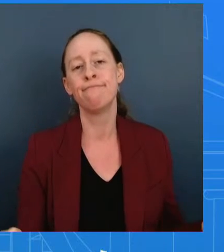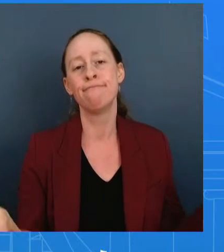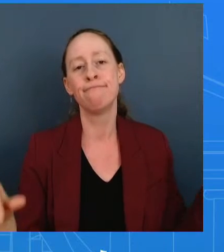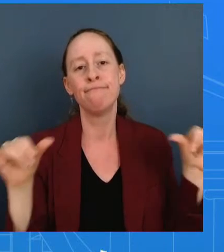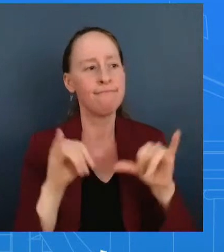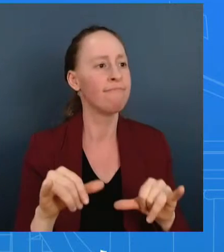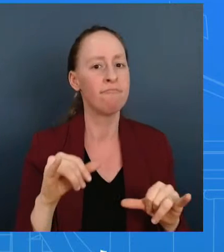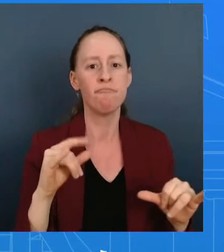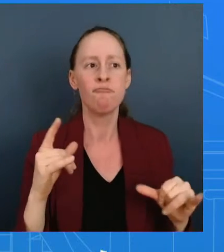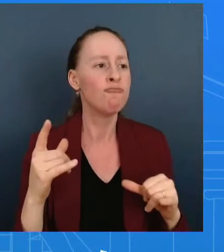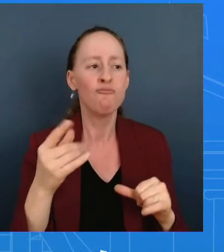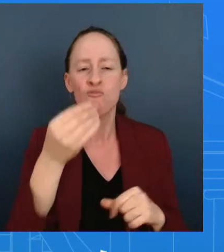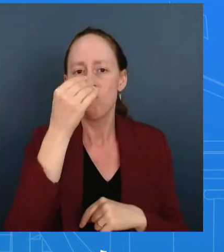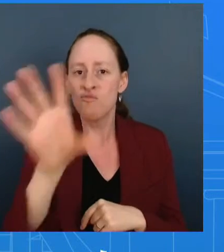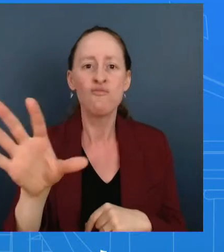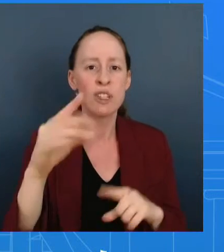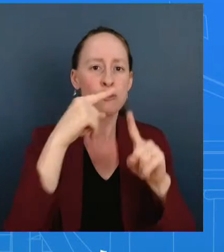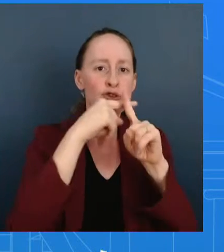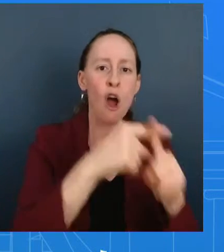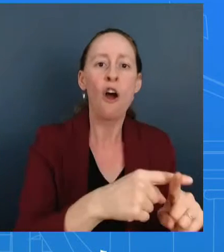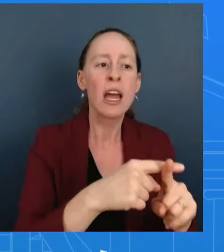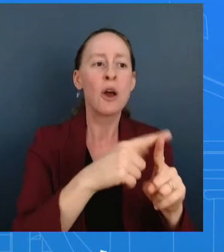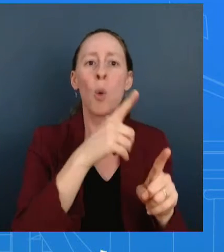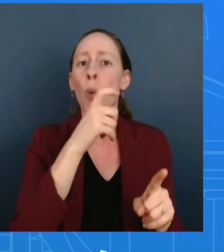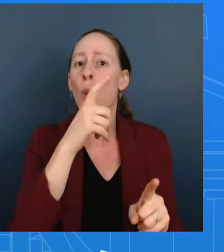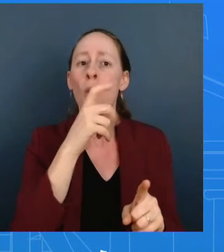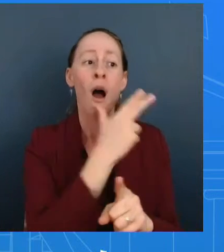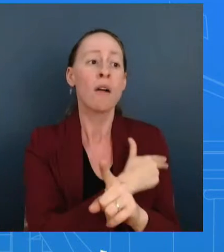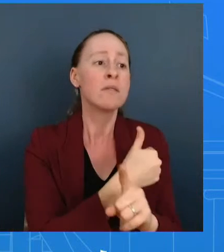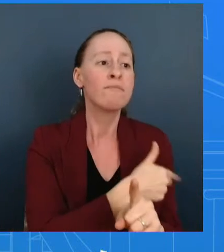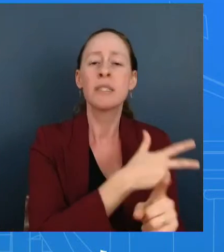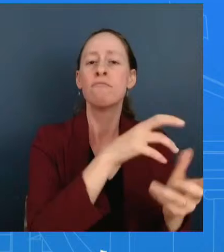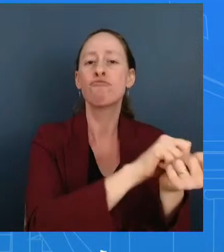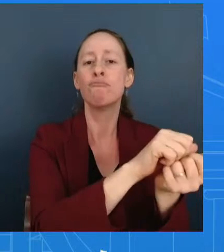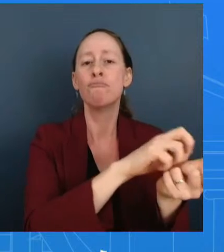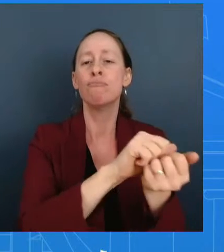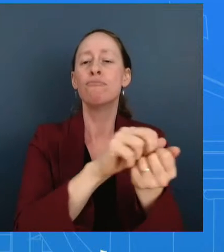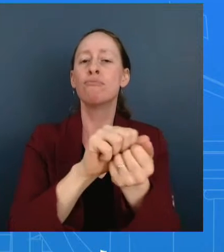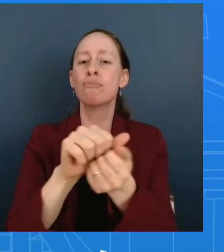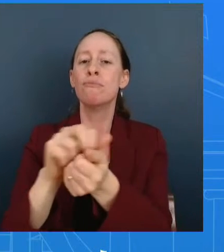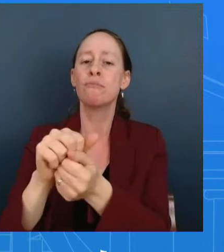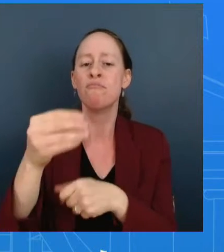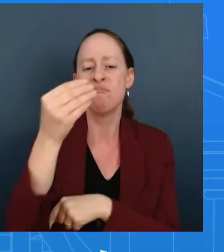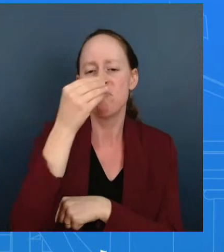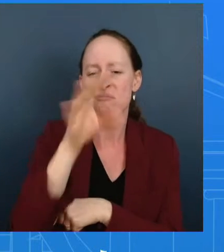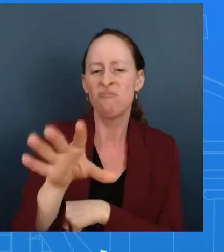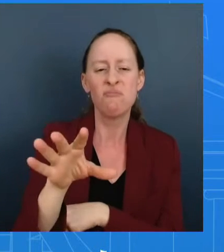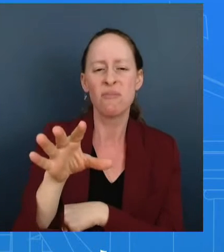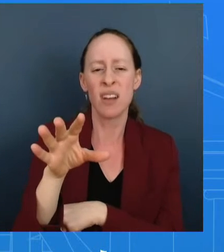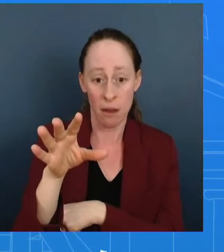But, look, I mean, as I said, what you're going to see over the course of the week is a very set of -- of strong signals and messages